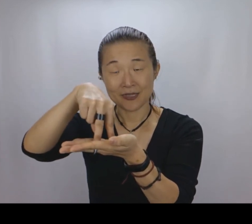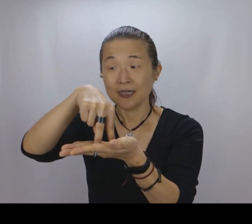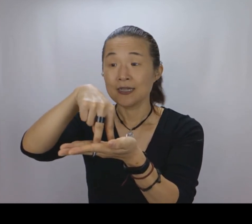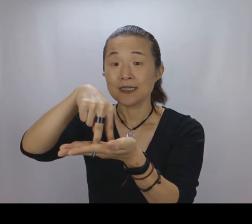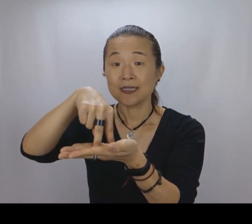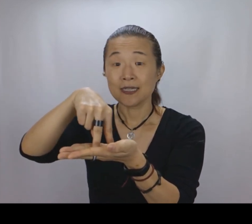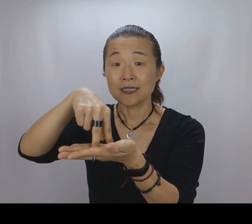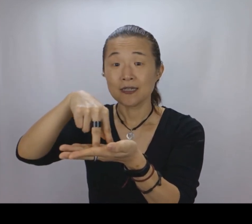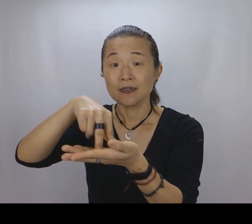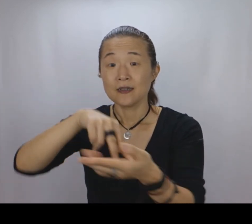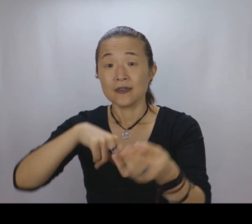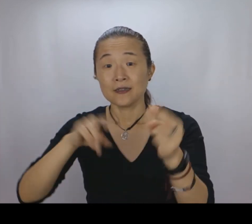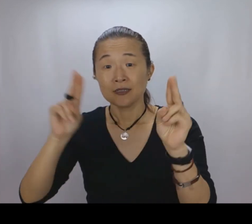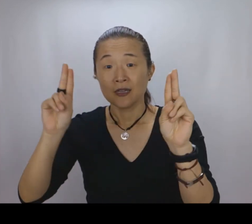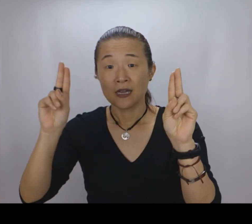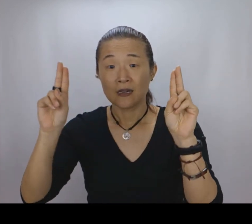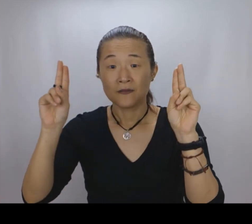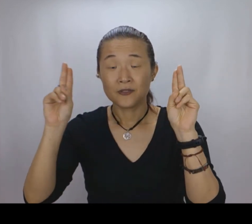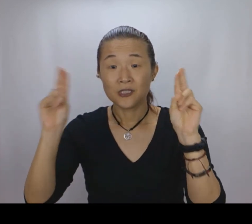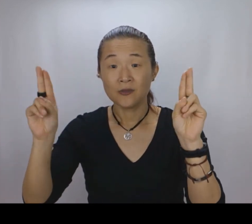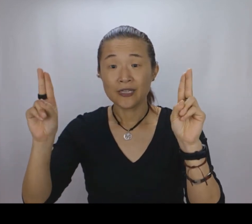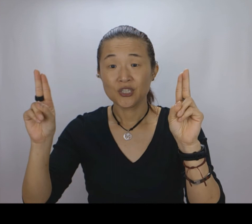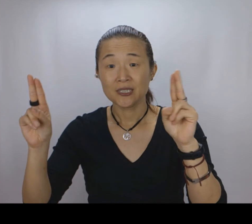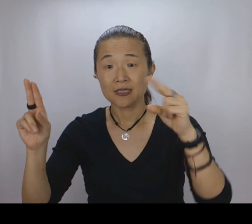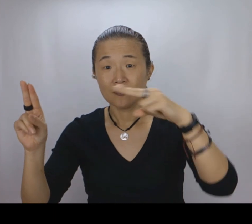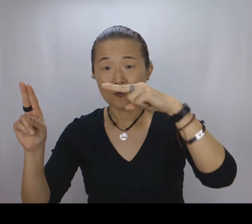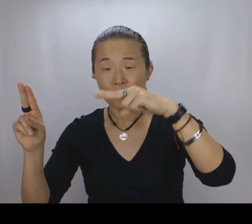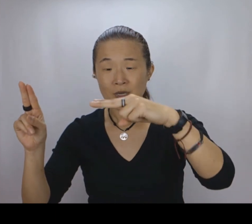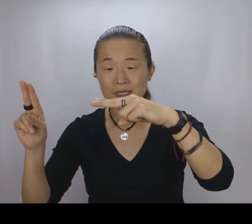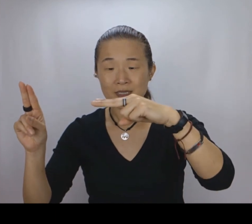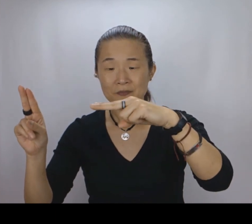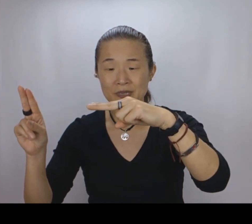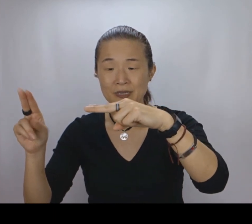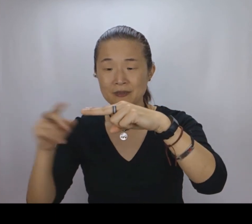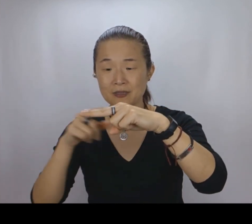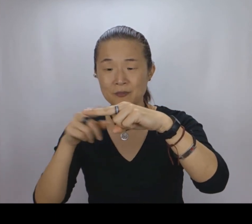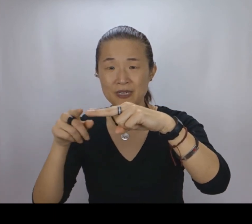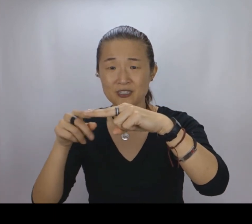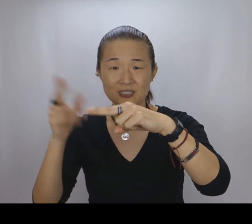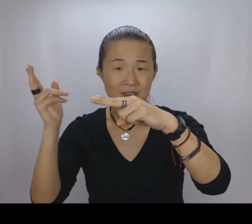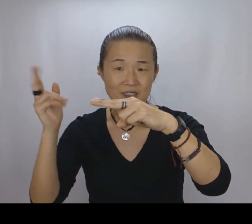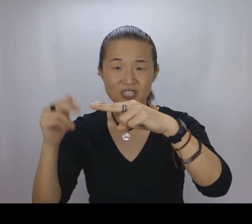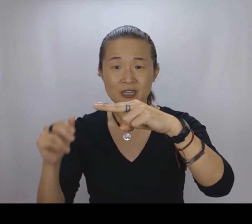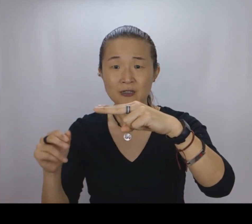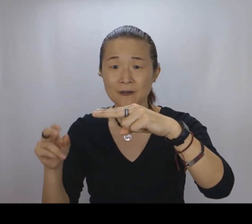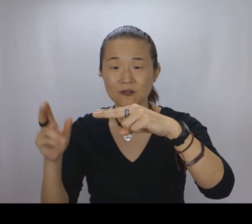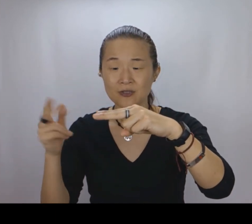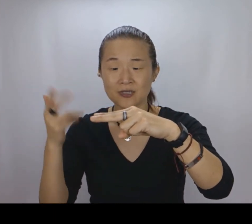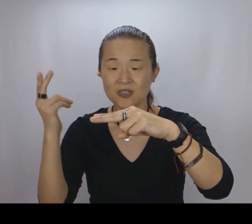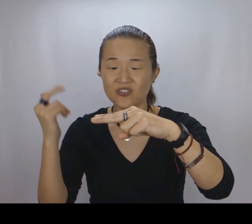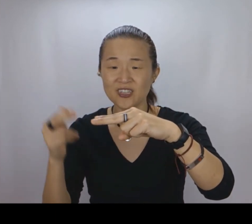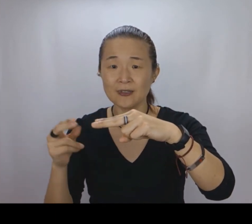Sit, you're going to have to "H's." one is going to be the bench or the chair or the sofa,